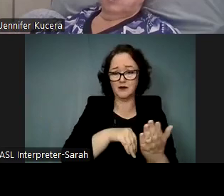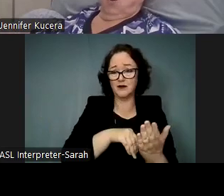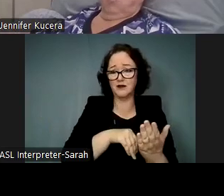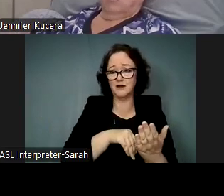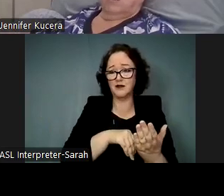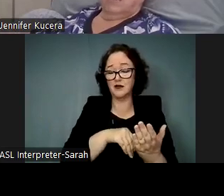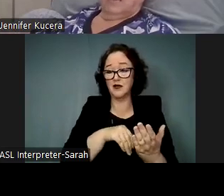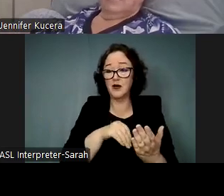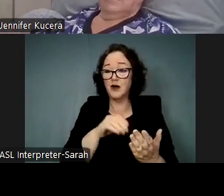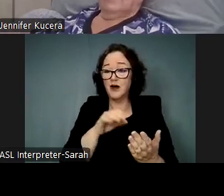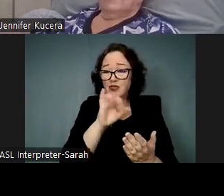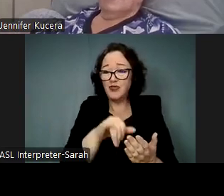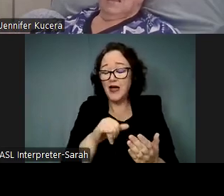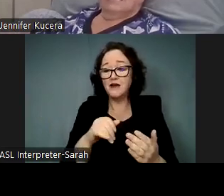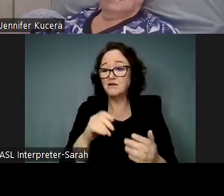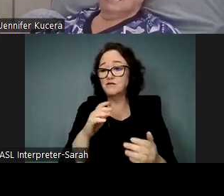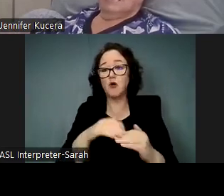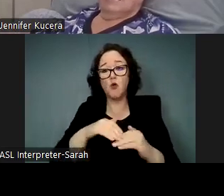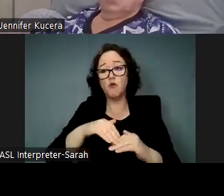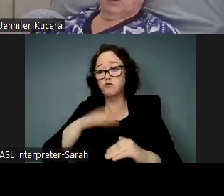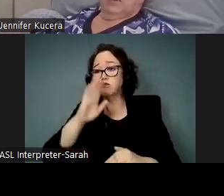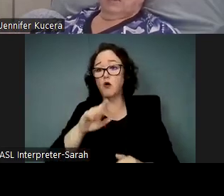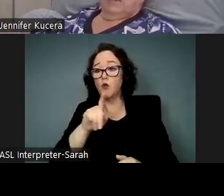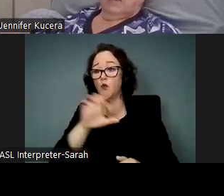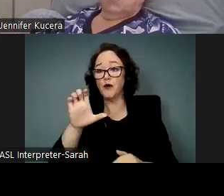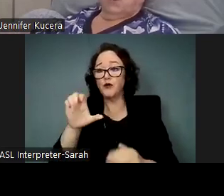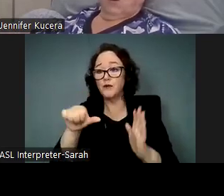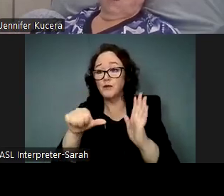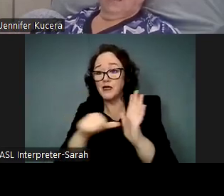long, and it is not easy to read. It's what I call that